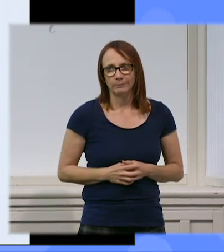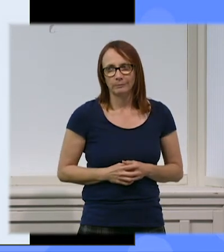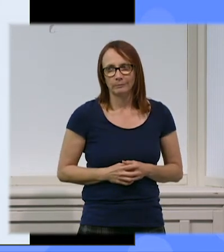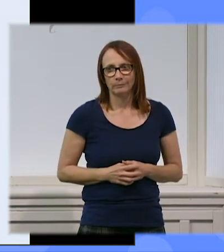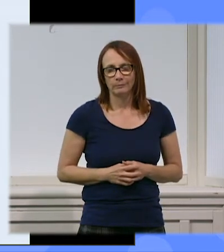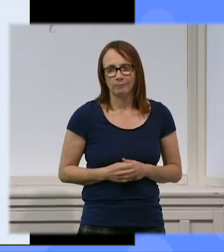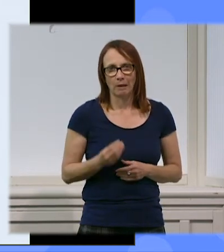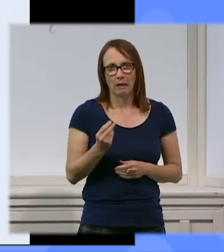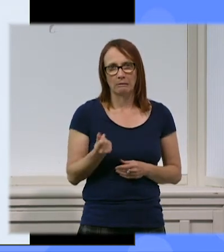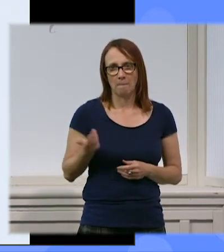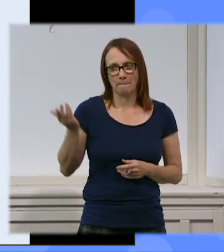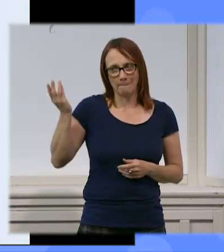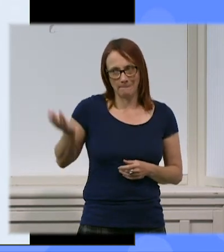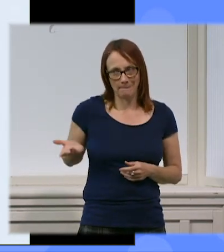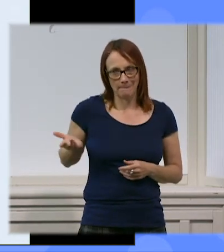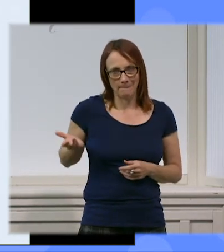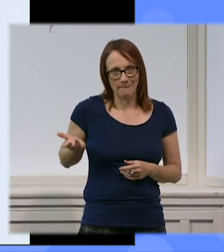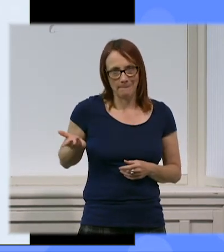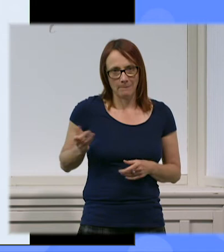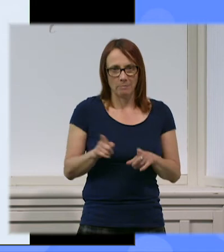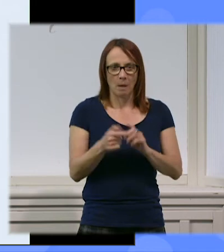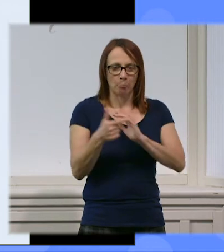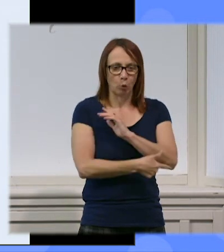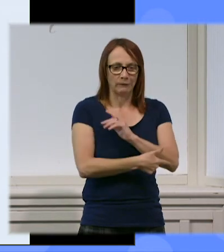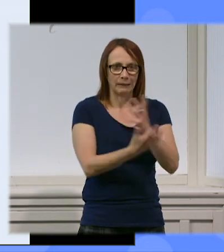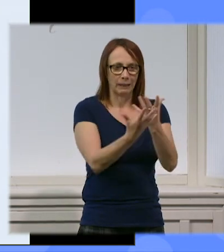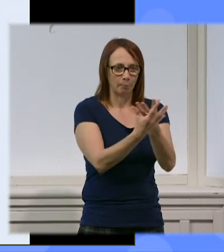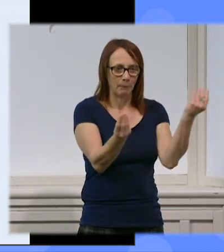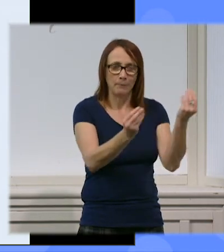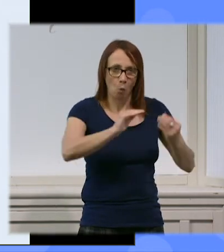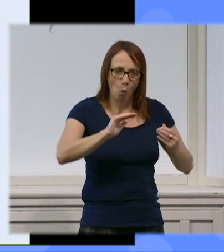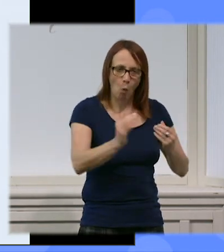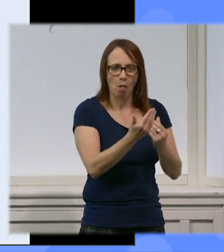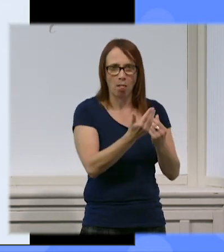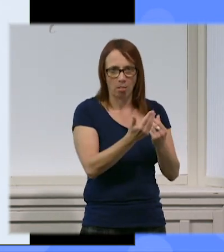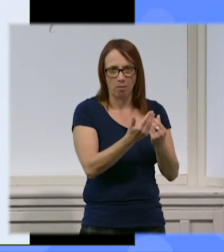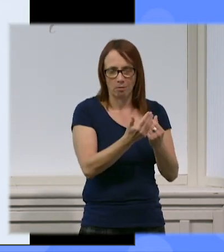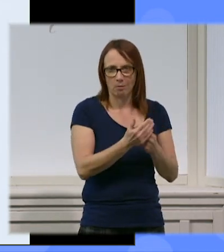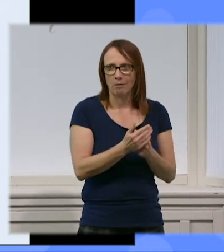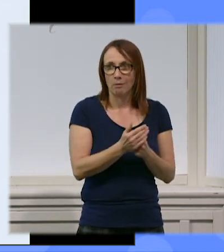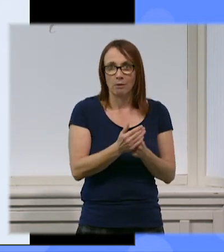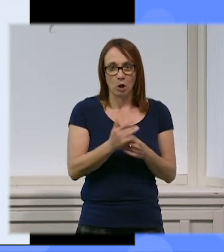slide which include eradicate poverty in all forms and free equal educational